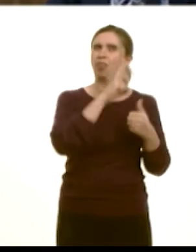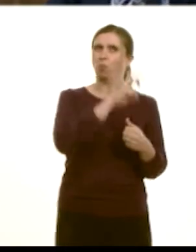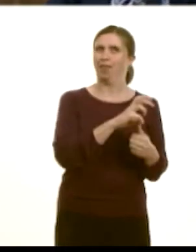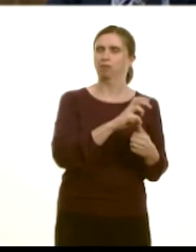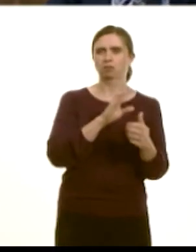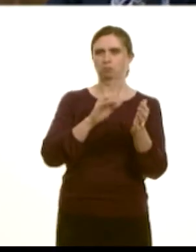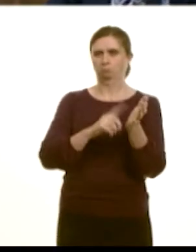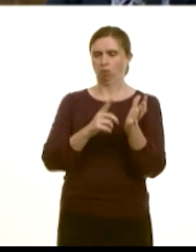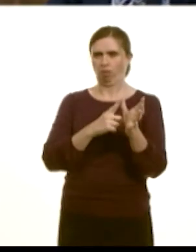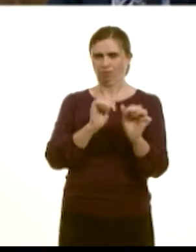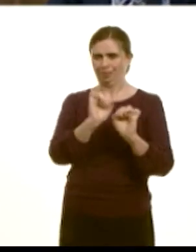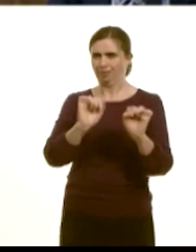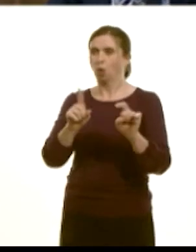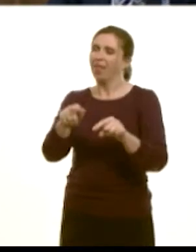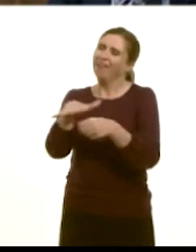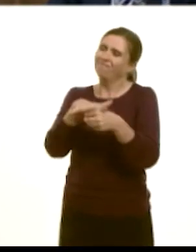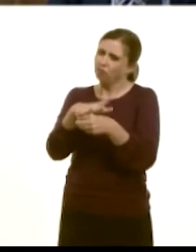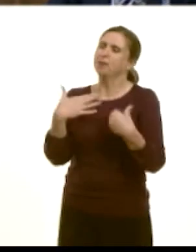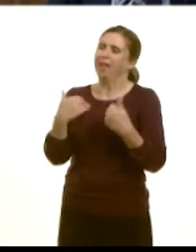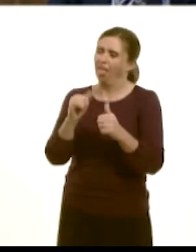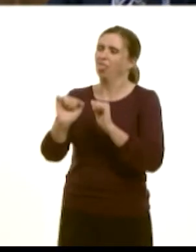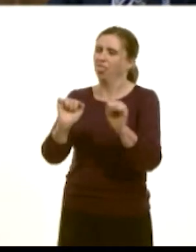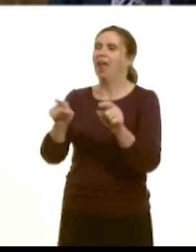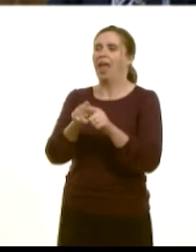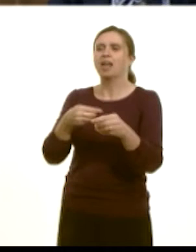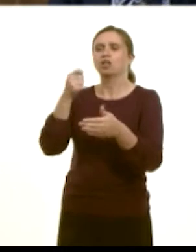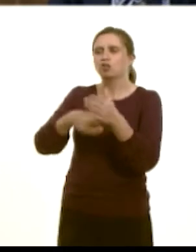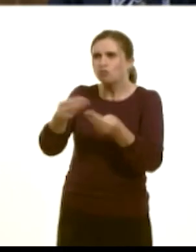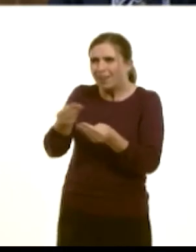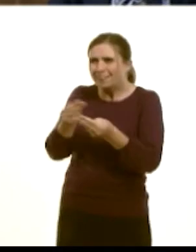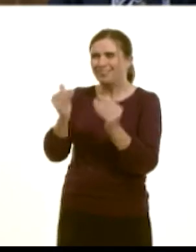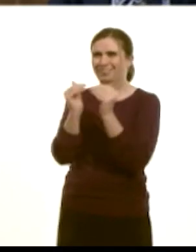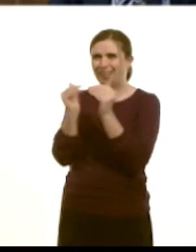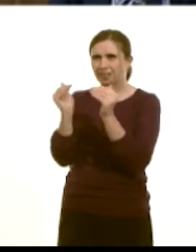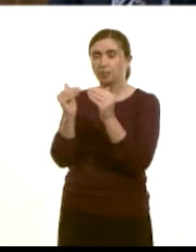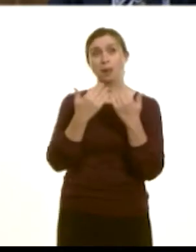charged with environmental health and with trading standards. Public health is not a matter that they would deal with.